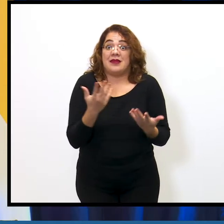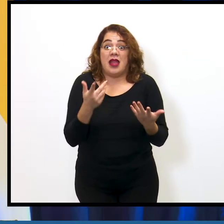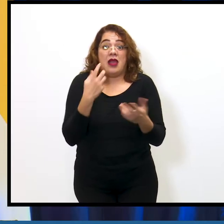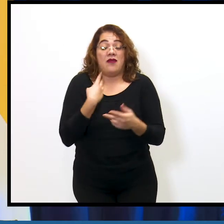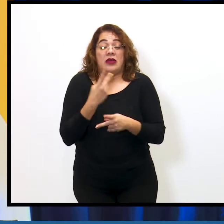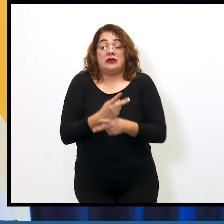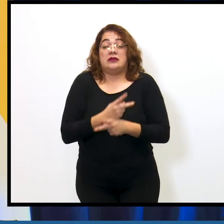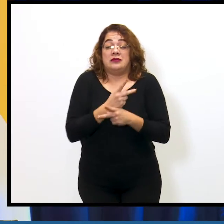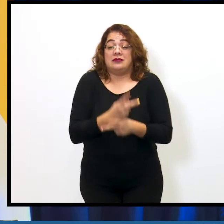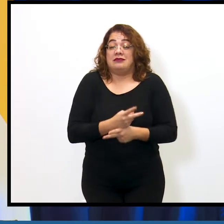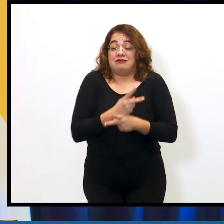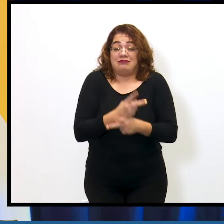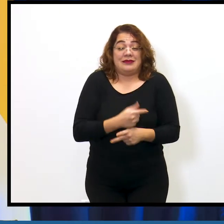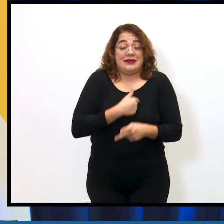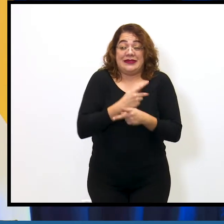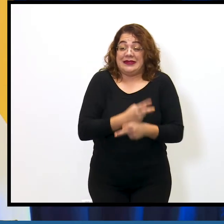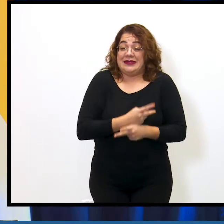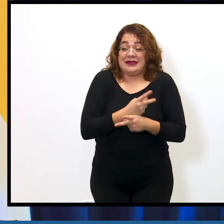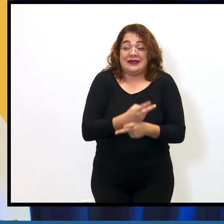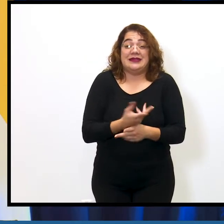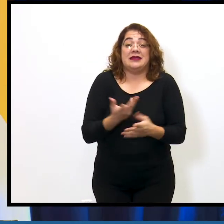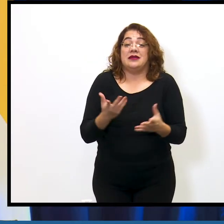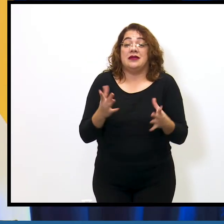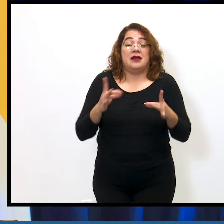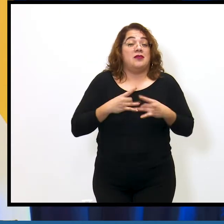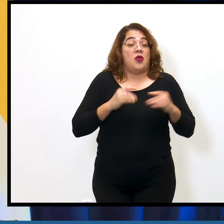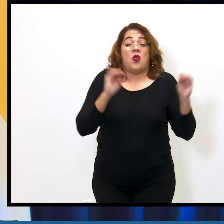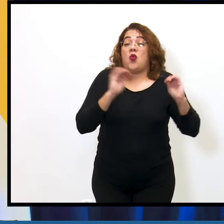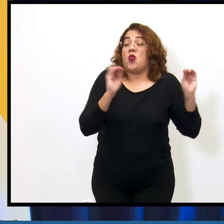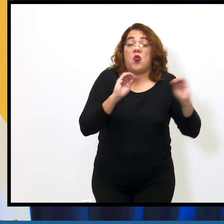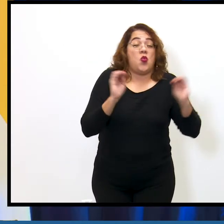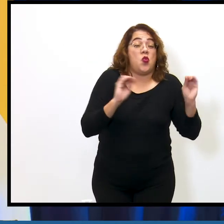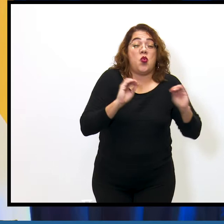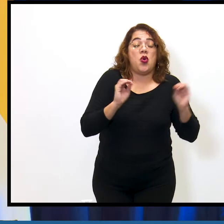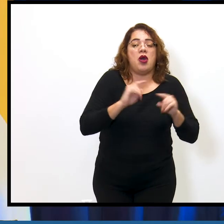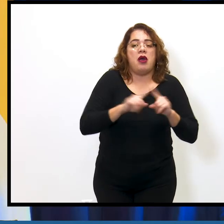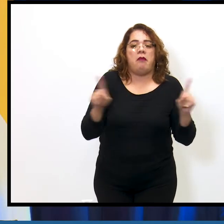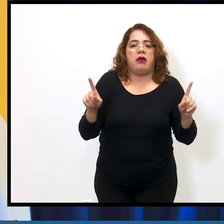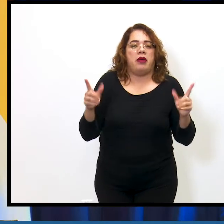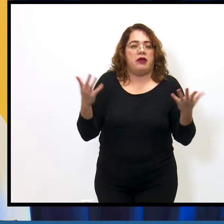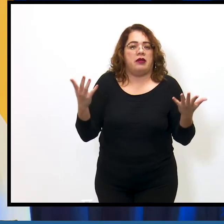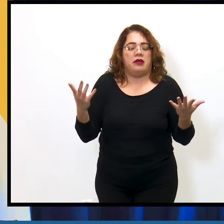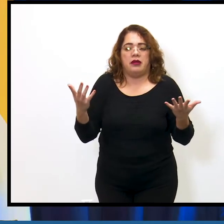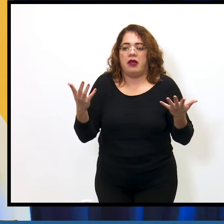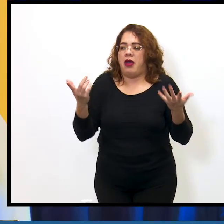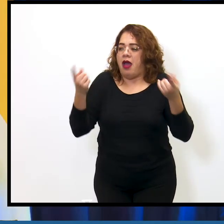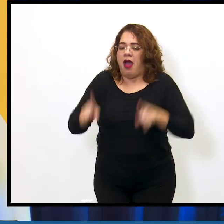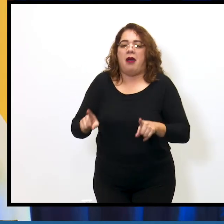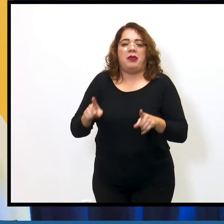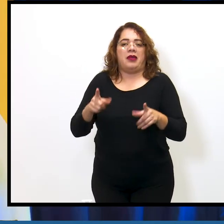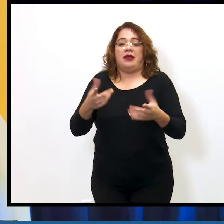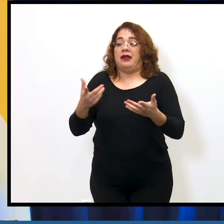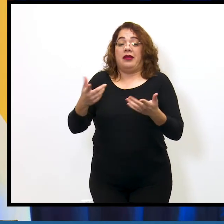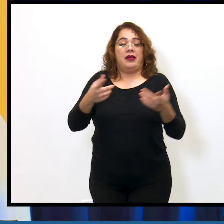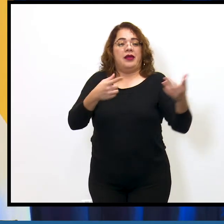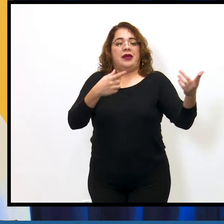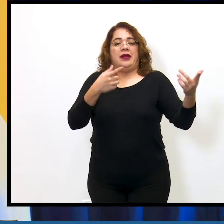but there could be something else that could happen to you or a child or a family member that could put you in the hospital where we almost have no ICU beds left available